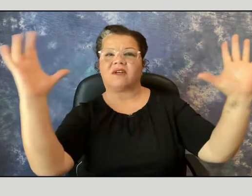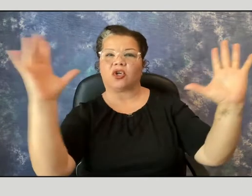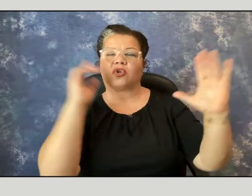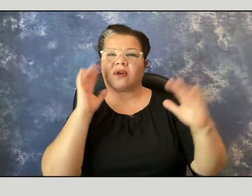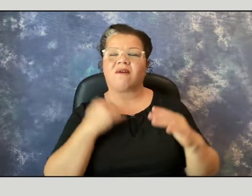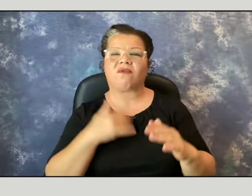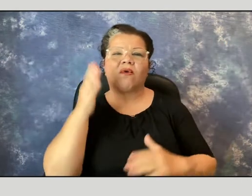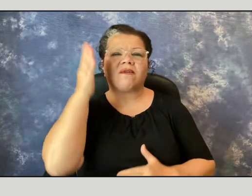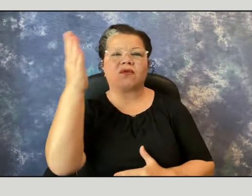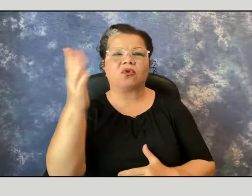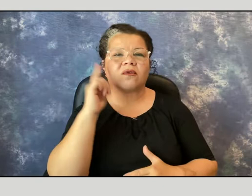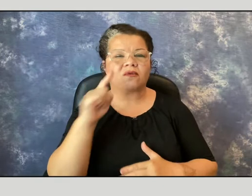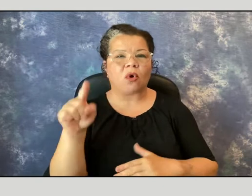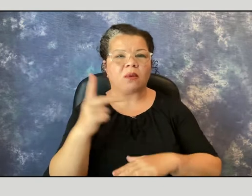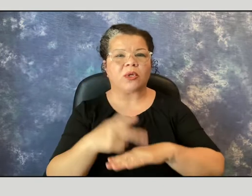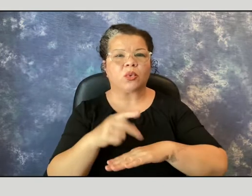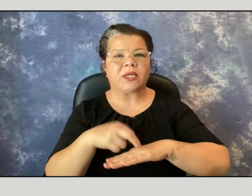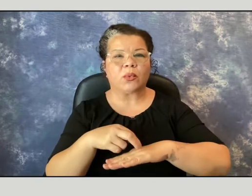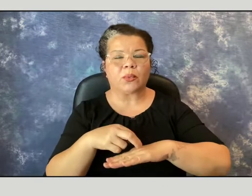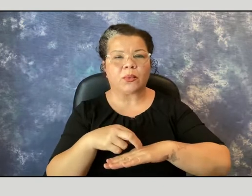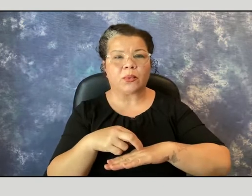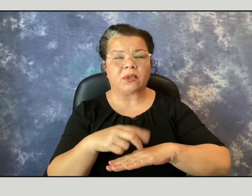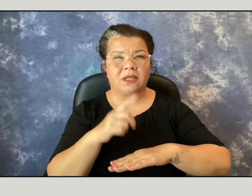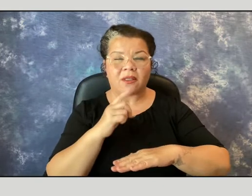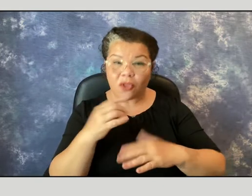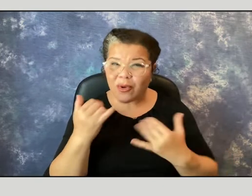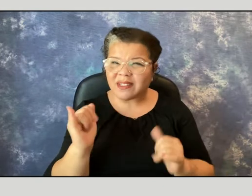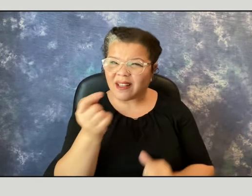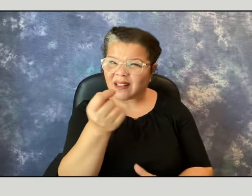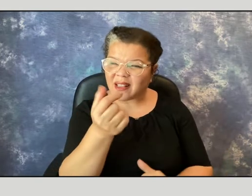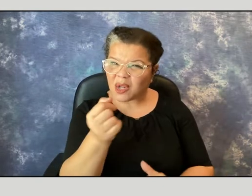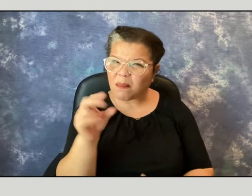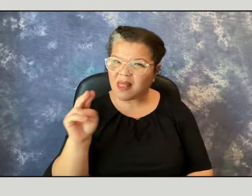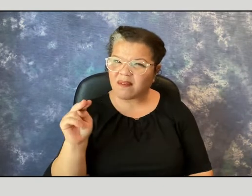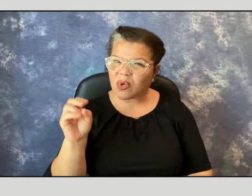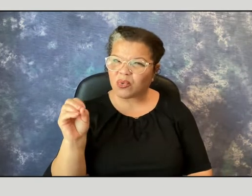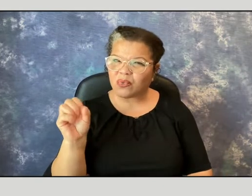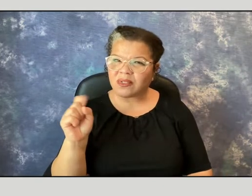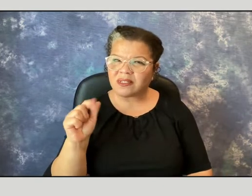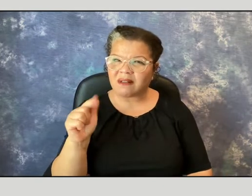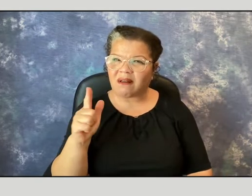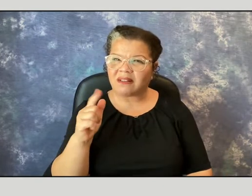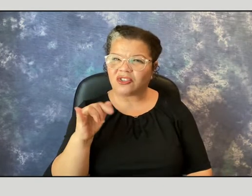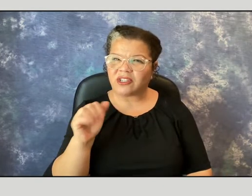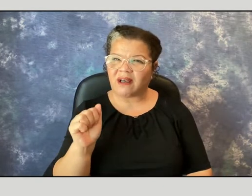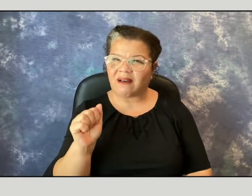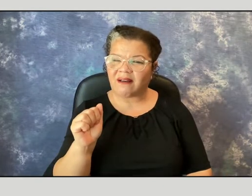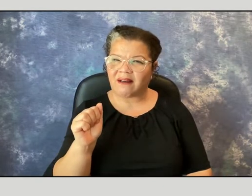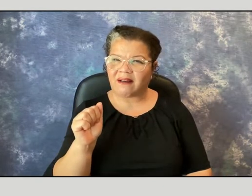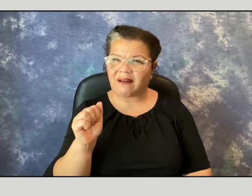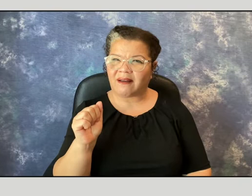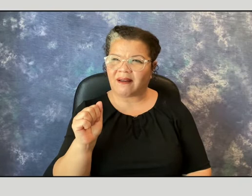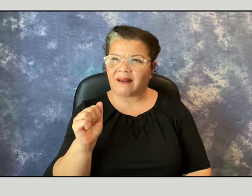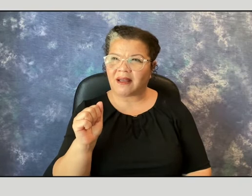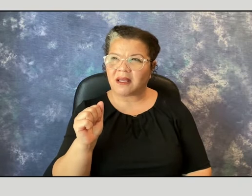and there's a sort of nostalgia in that as well, although nostalgia is obviously a vibe about the past.